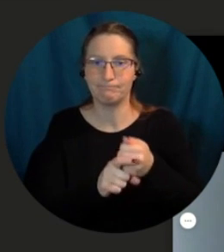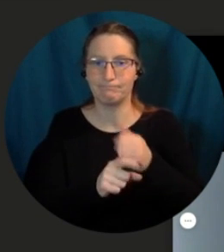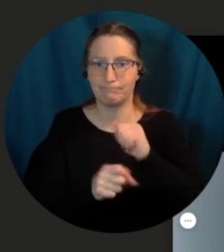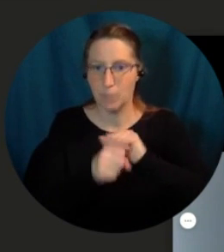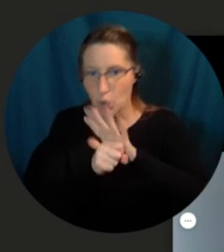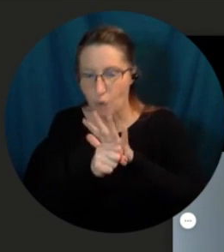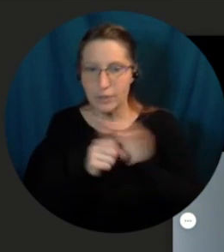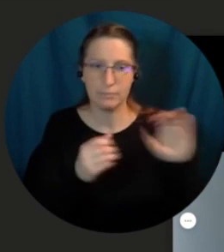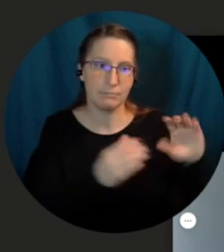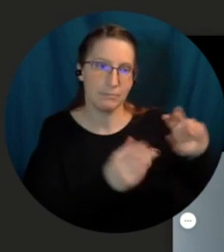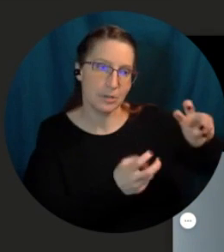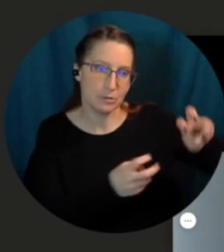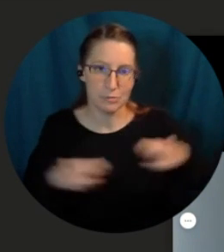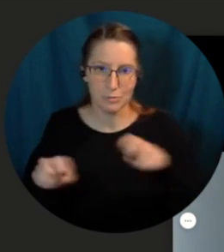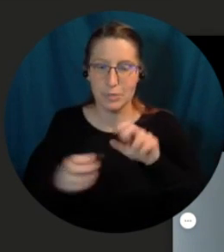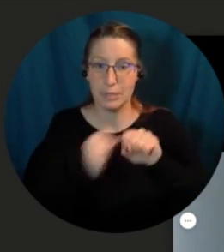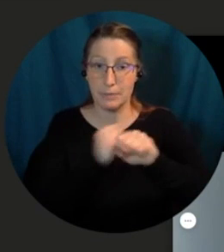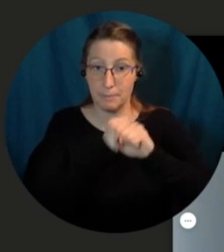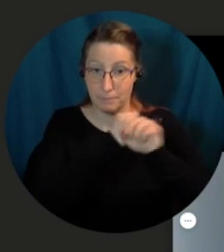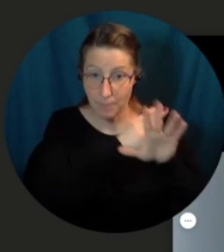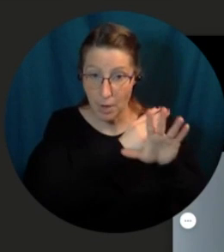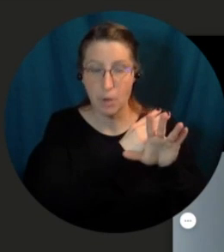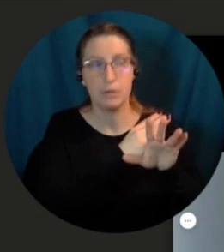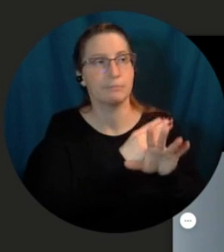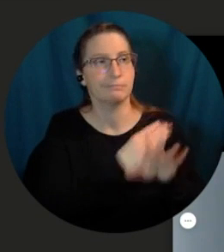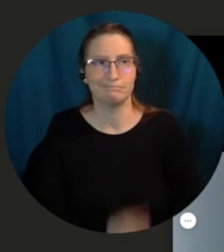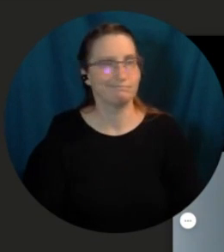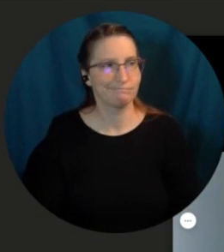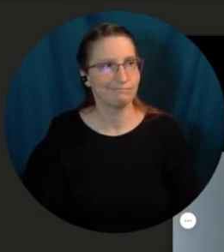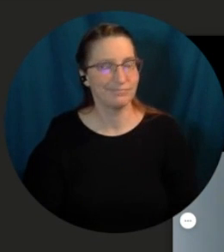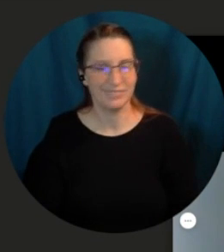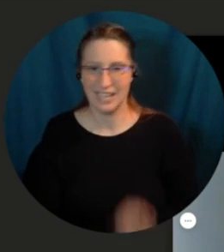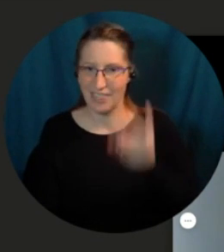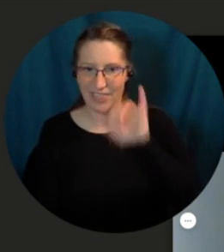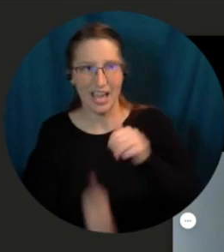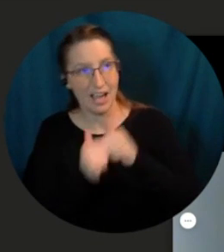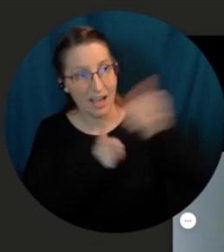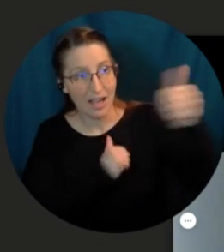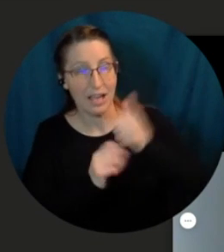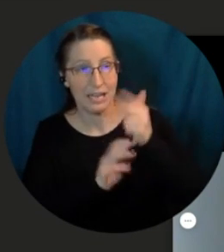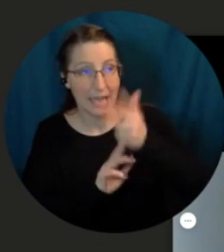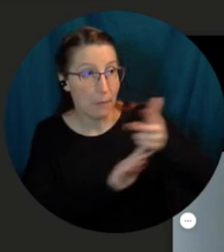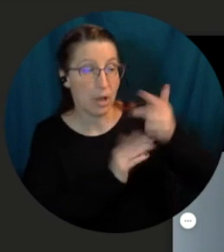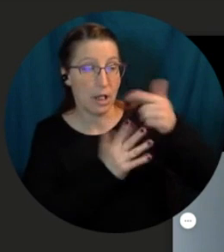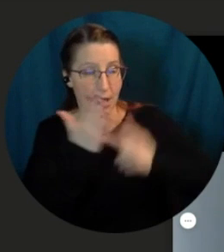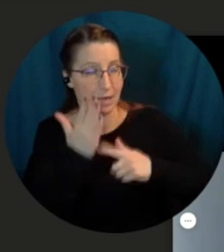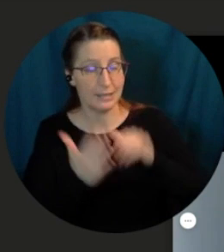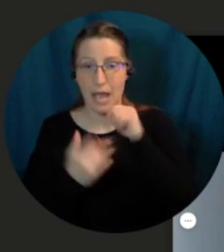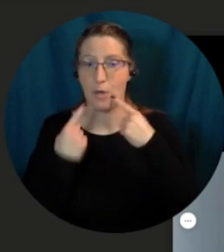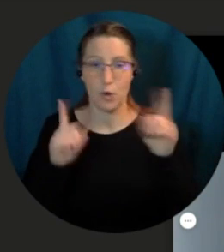phase, we realized that that was not going to work anymore. So we had to get creative.